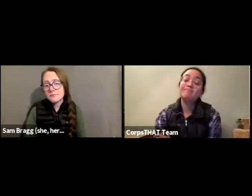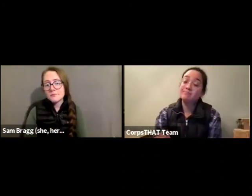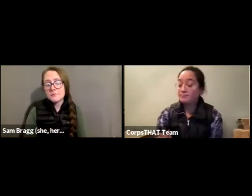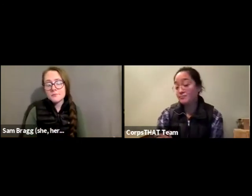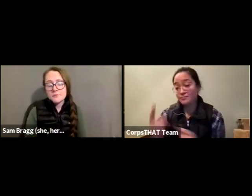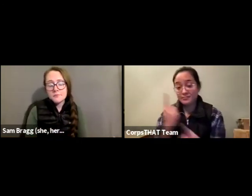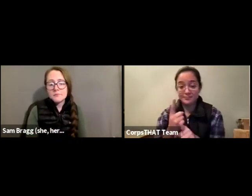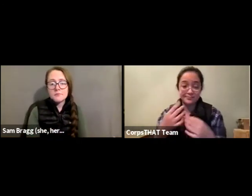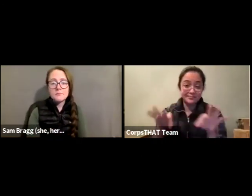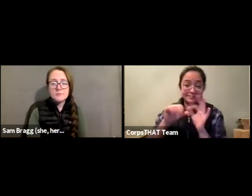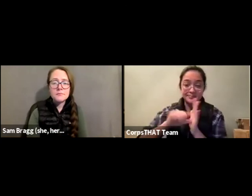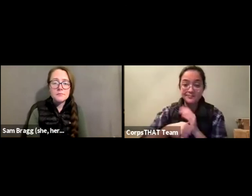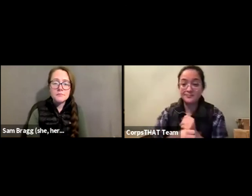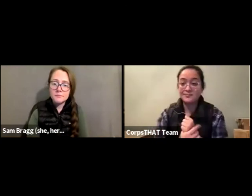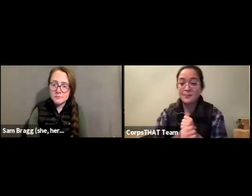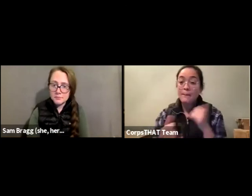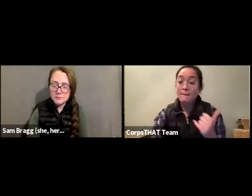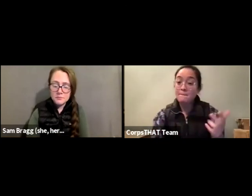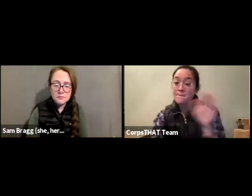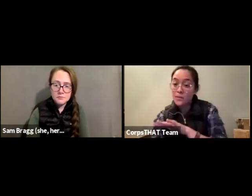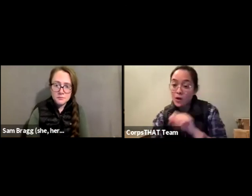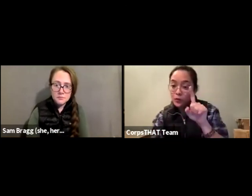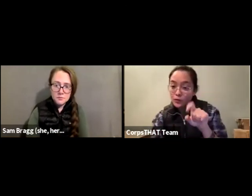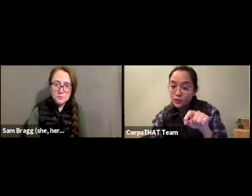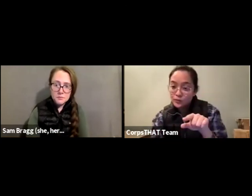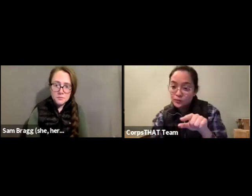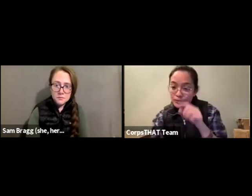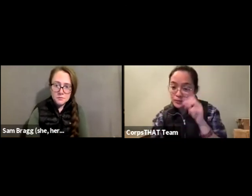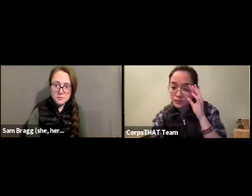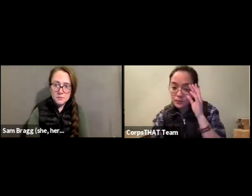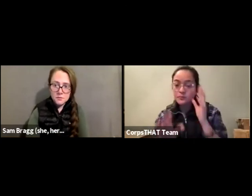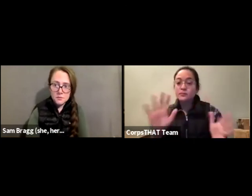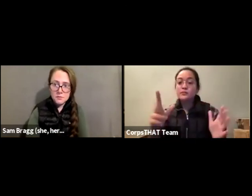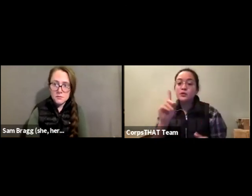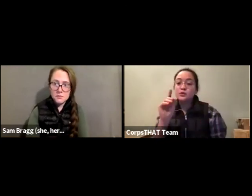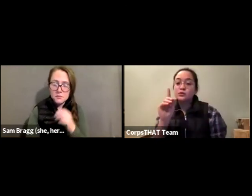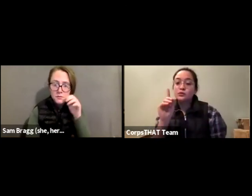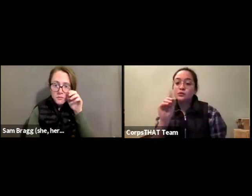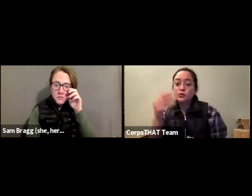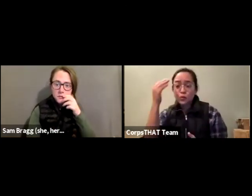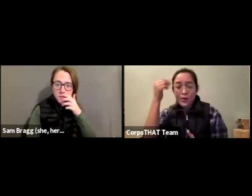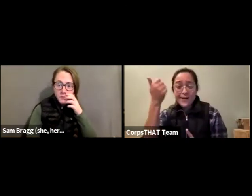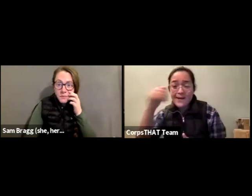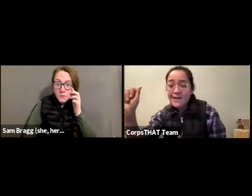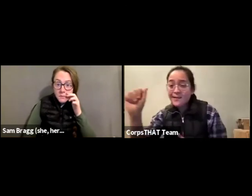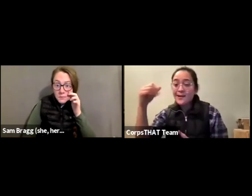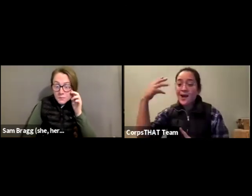really a cool way to establish some role models yeah definitely okay so another question